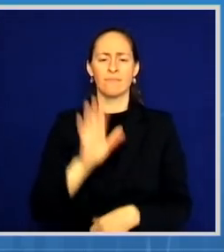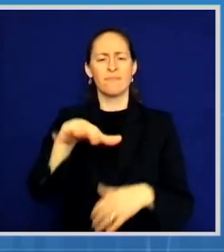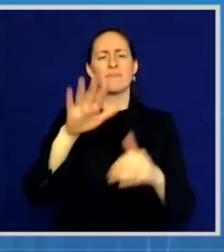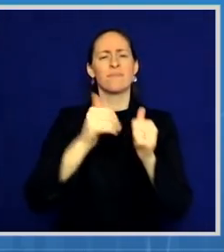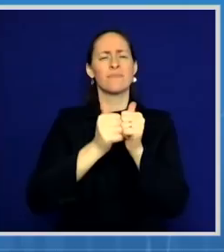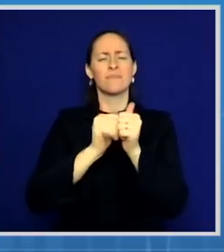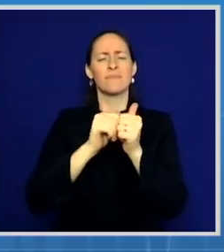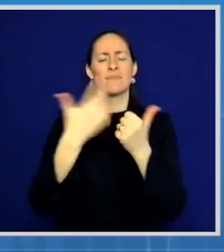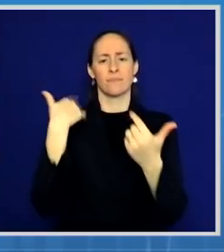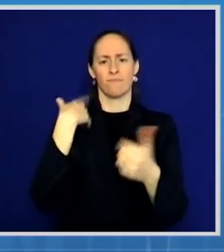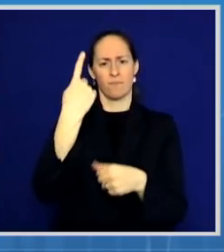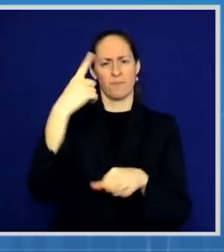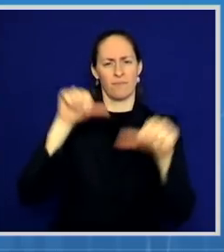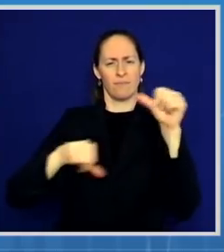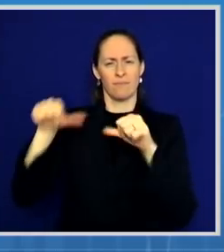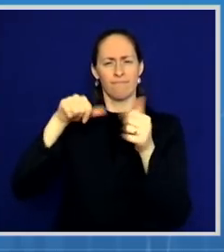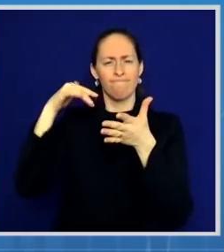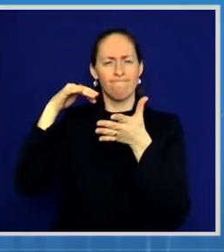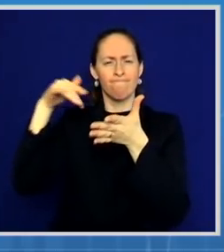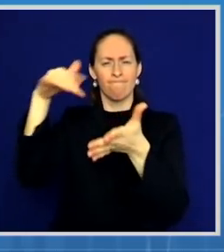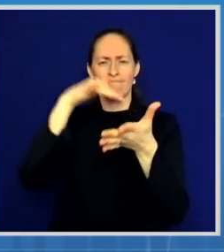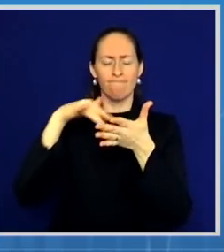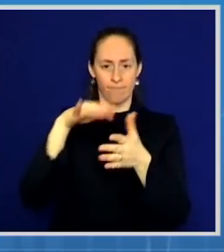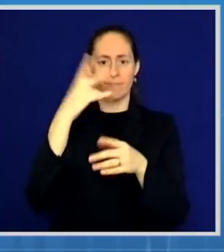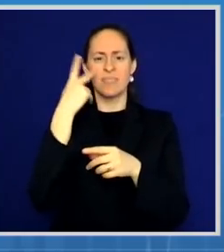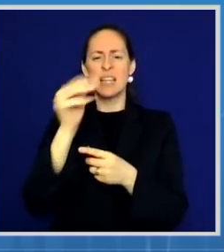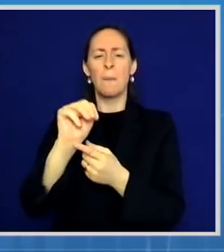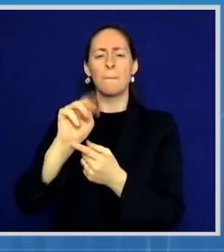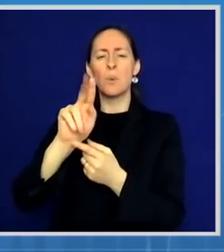in the virus that contribute to the emergence of new variants.